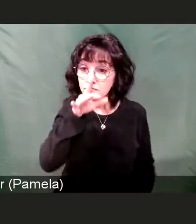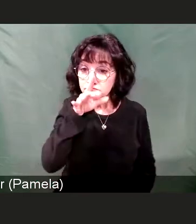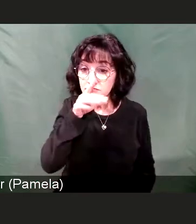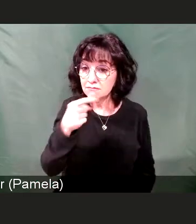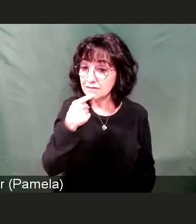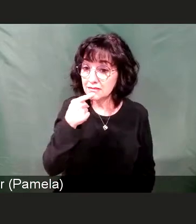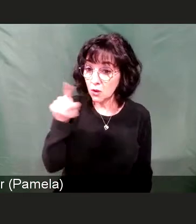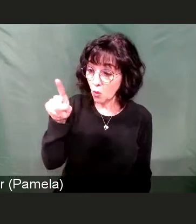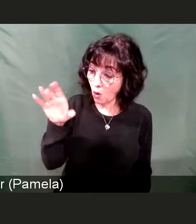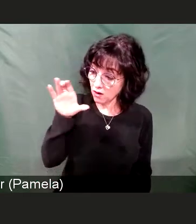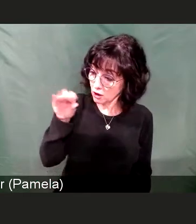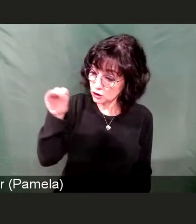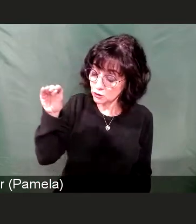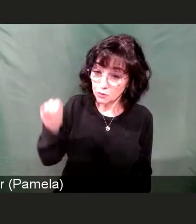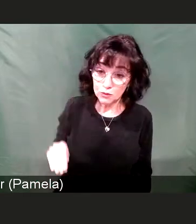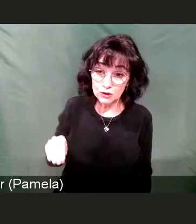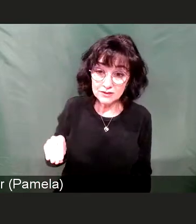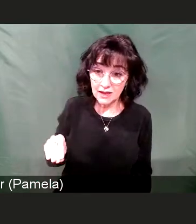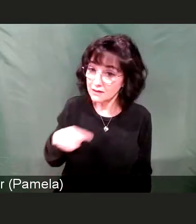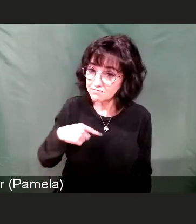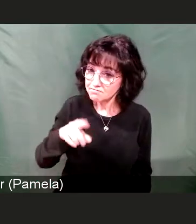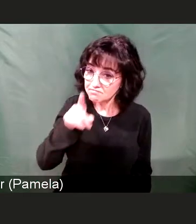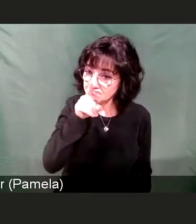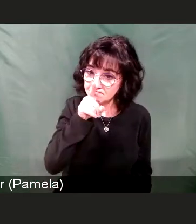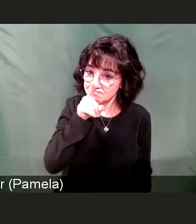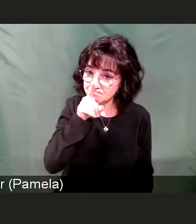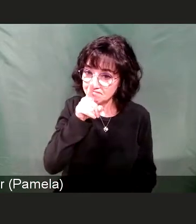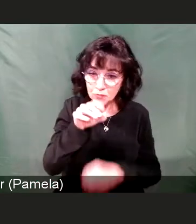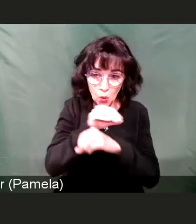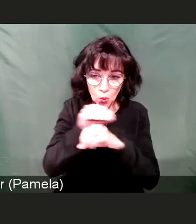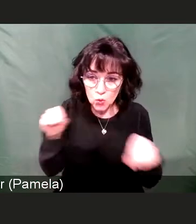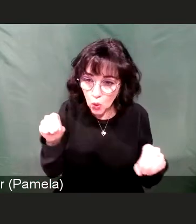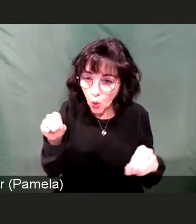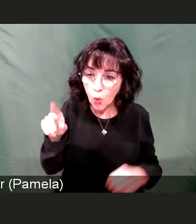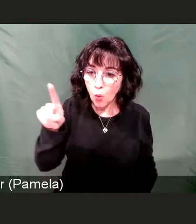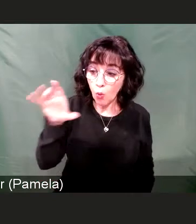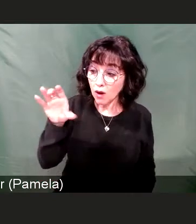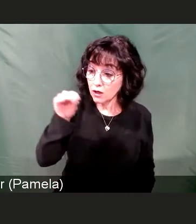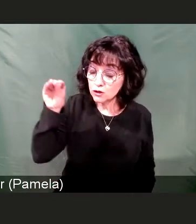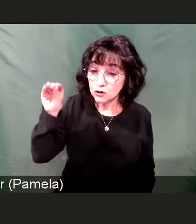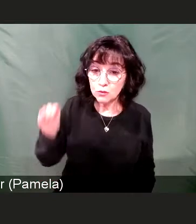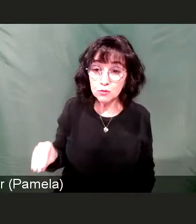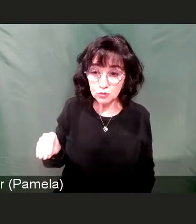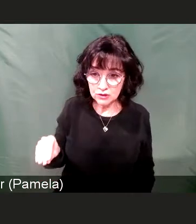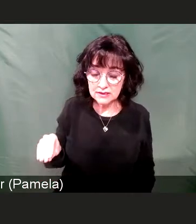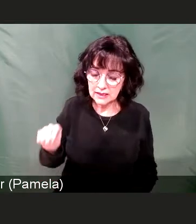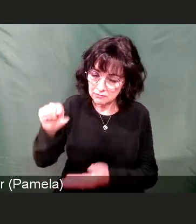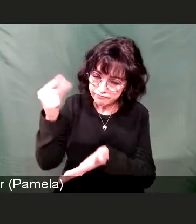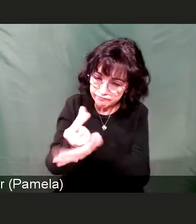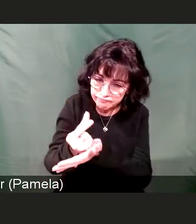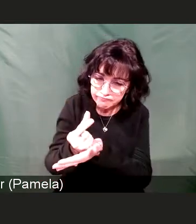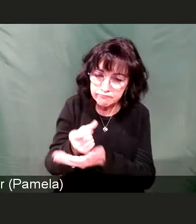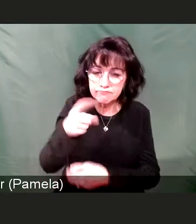from the COVID infection. There was not a hundred percent guarantee that someone would not need hospitalization